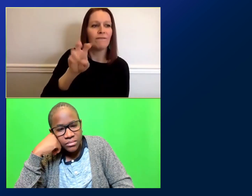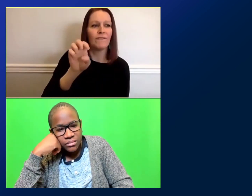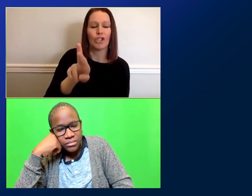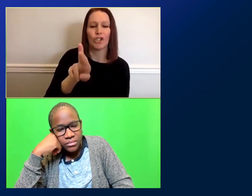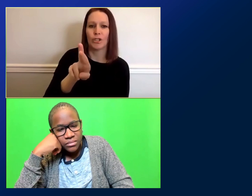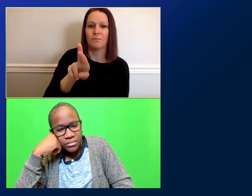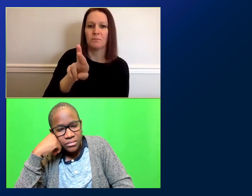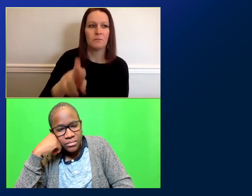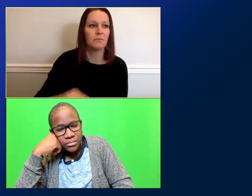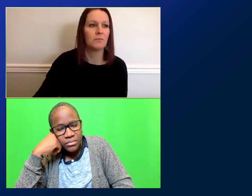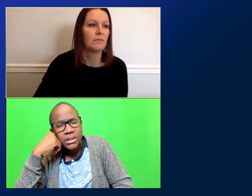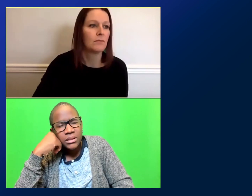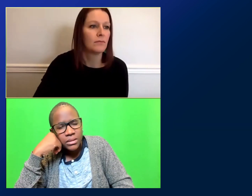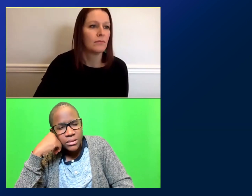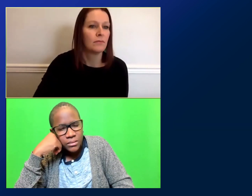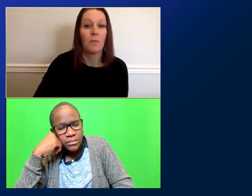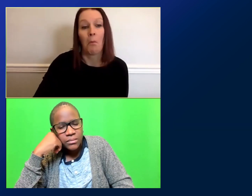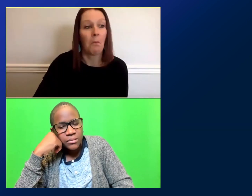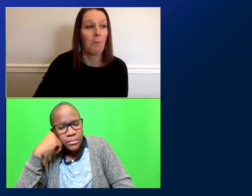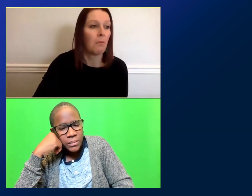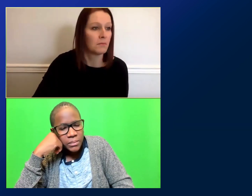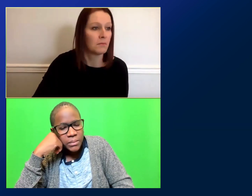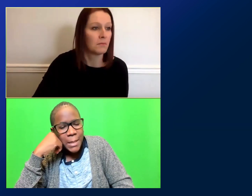that was recently published the interpreter was the name of the book but there was a recent